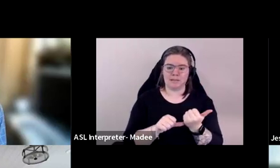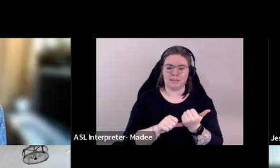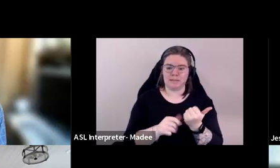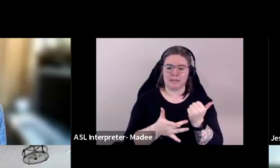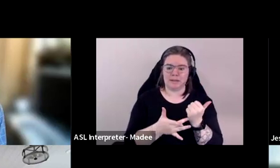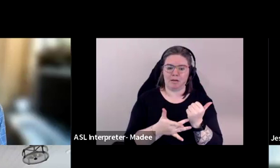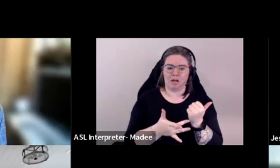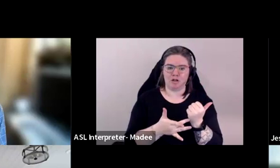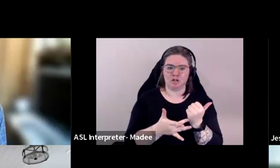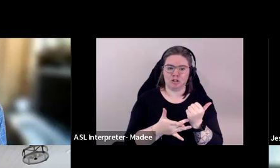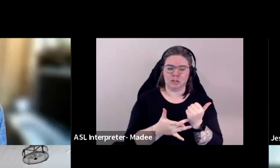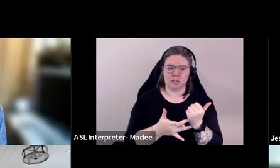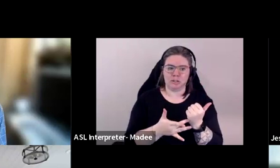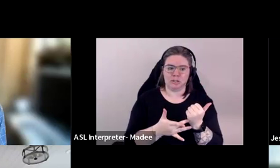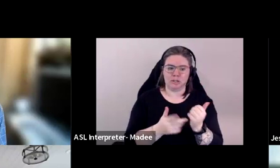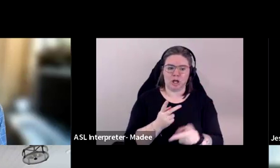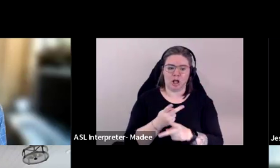with 0 interest.